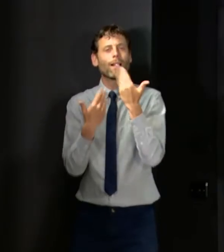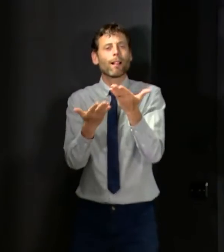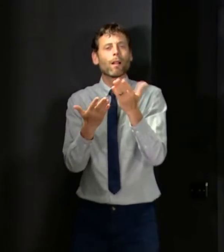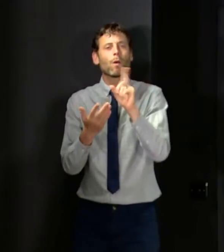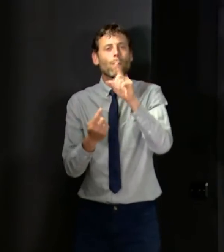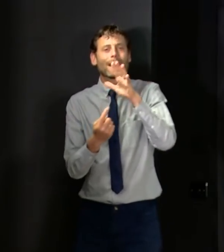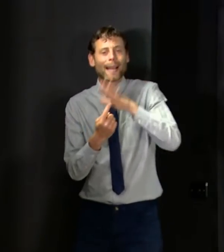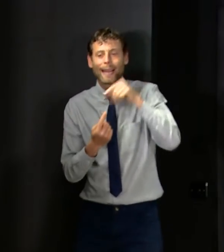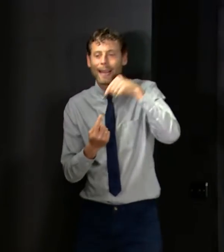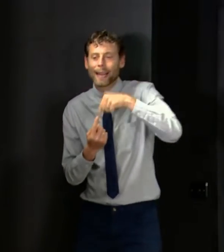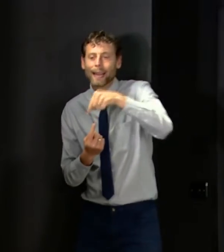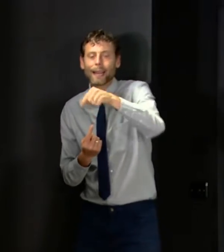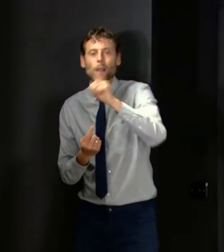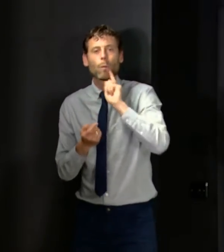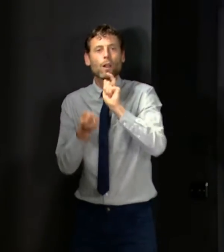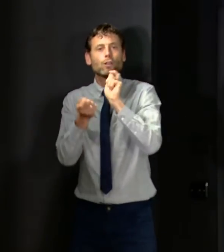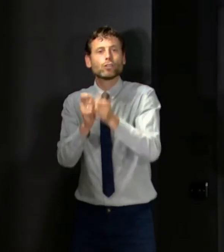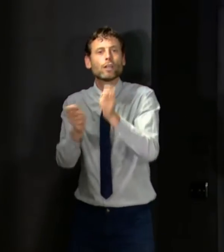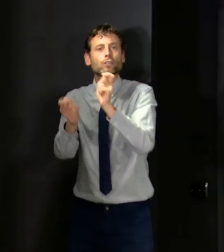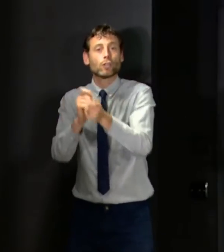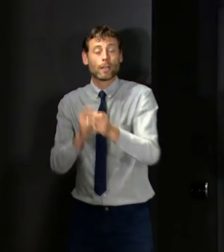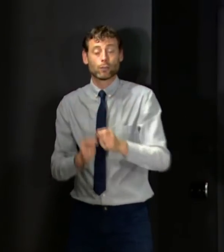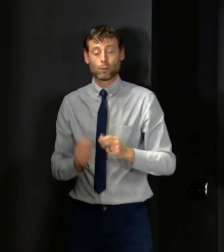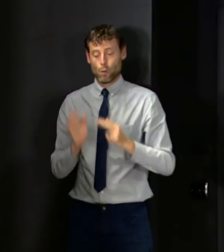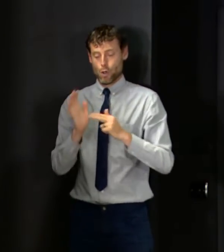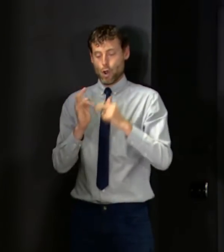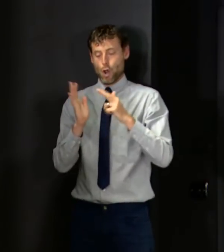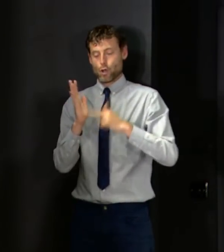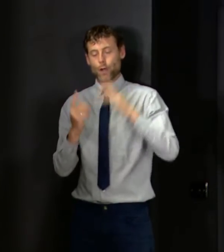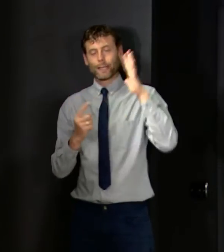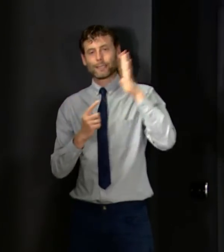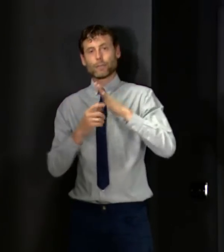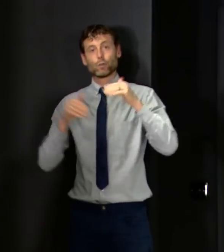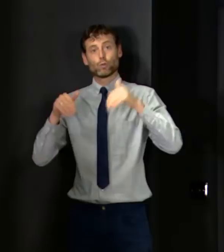Non-essential retail, as we've heard, can open from the 29th of June - providing